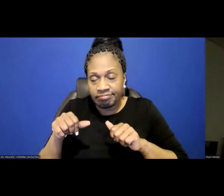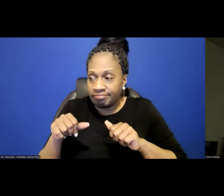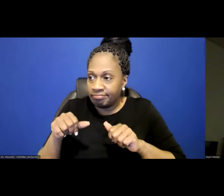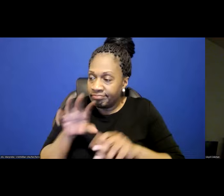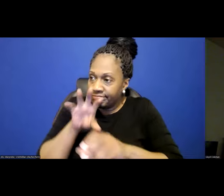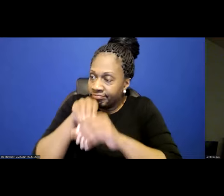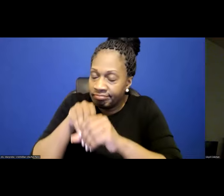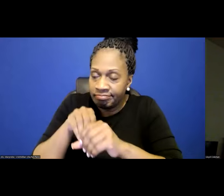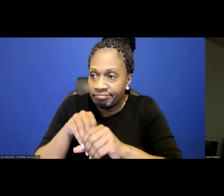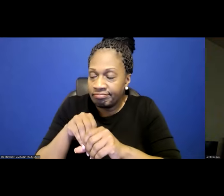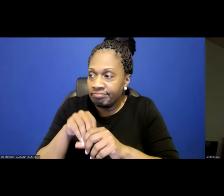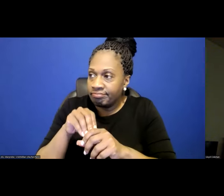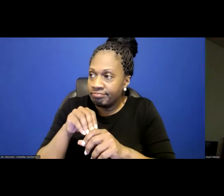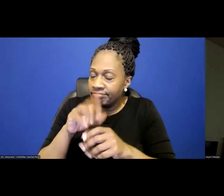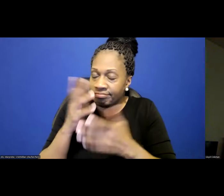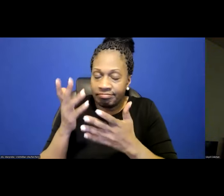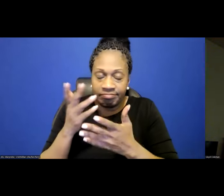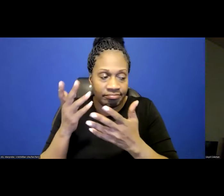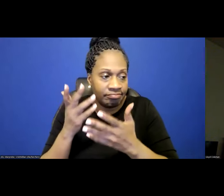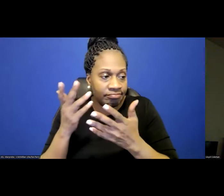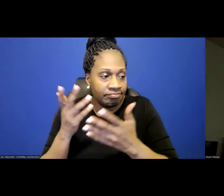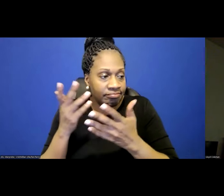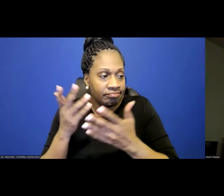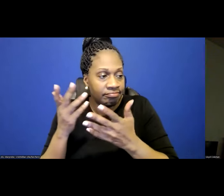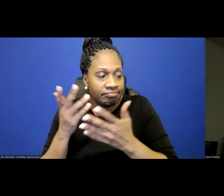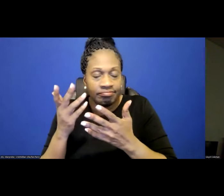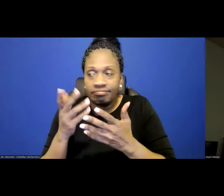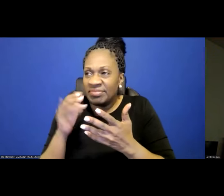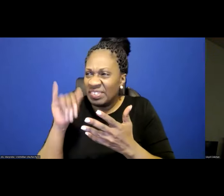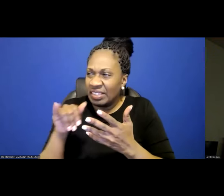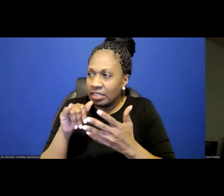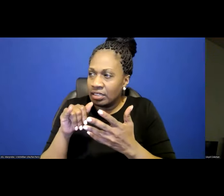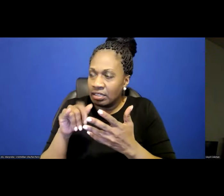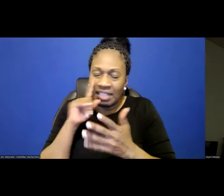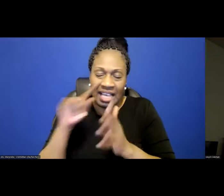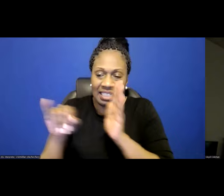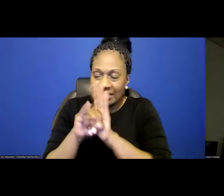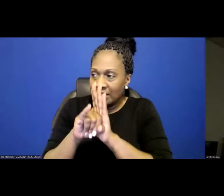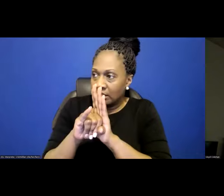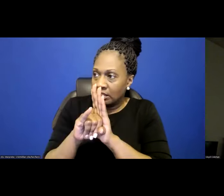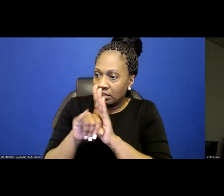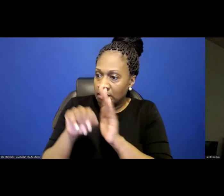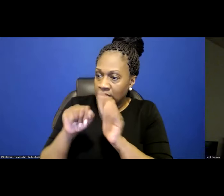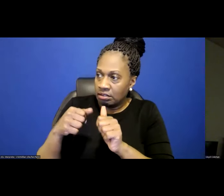in that kind of, in that very sort of identikit mode